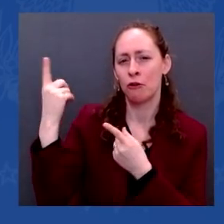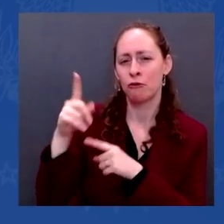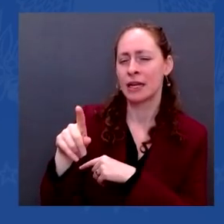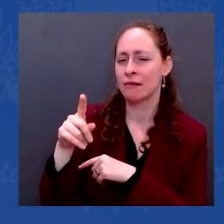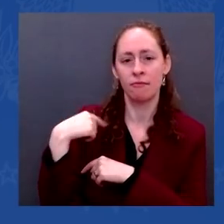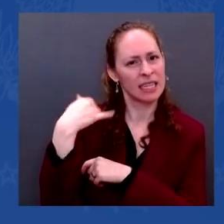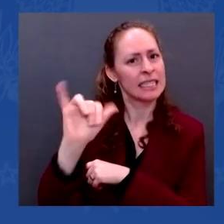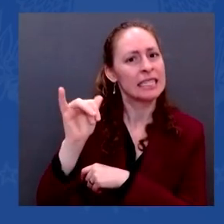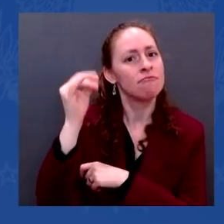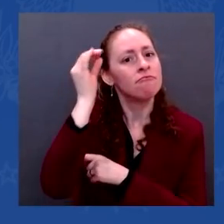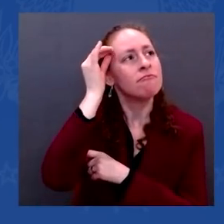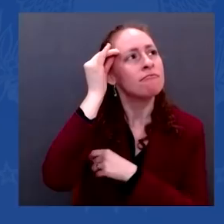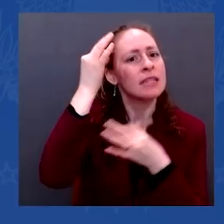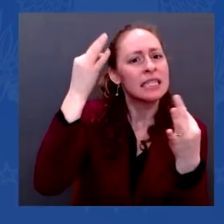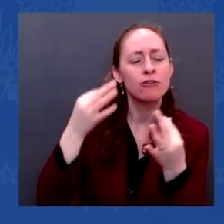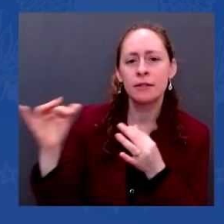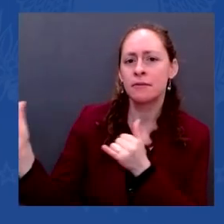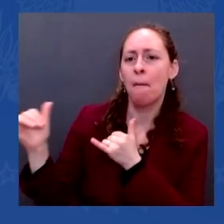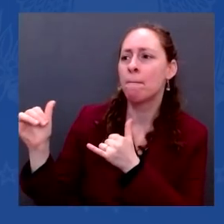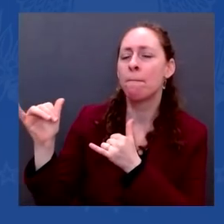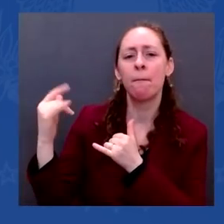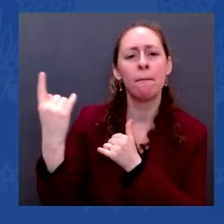if you can find purpose, find purpose.